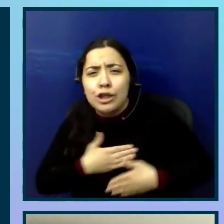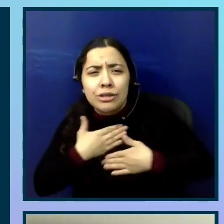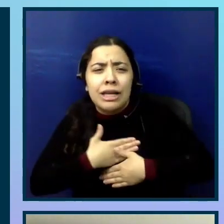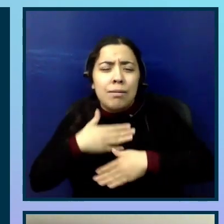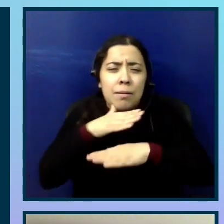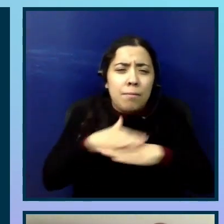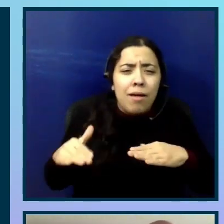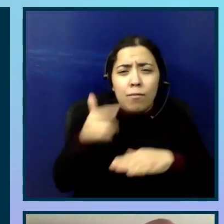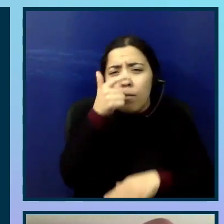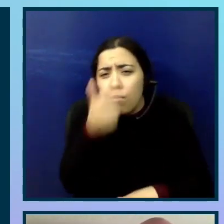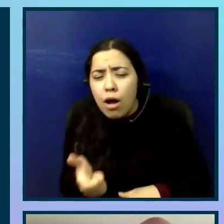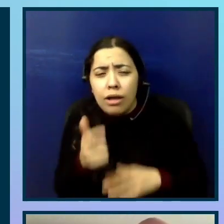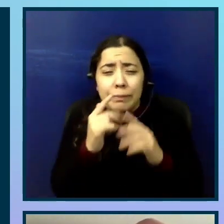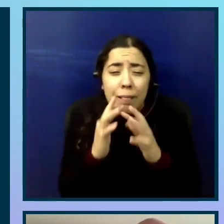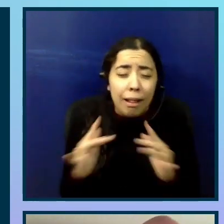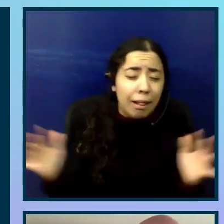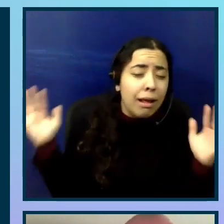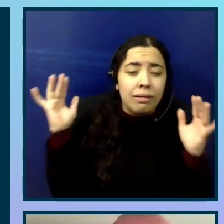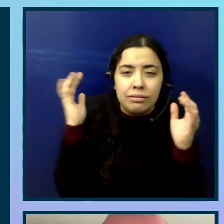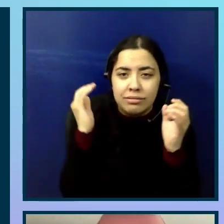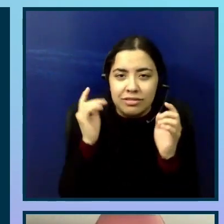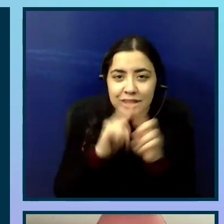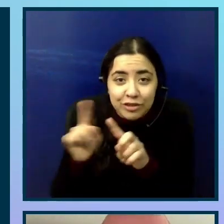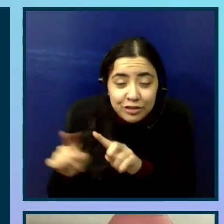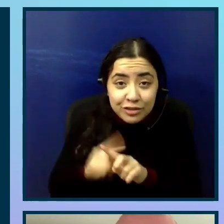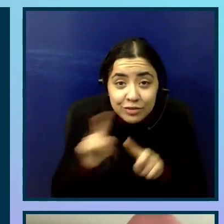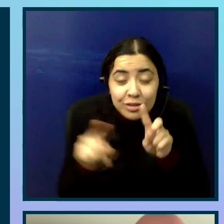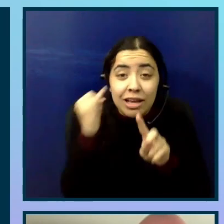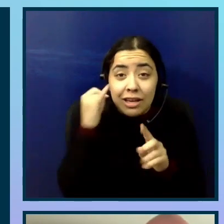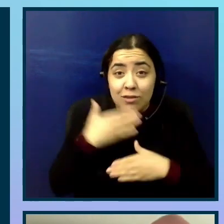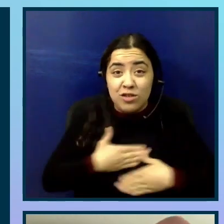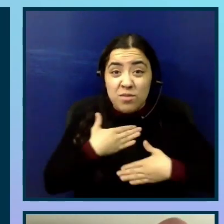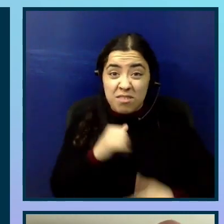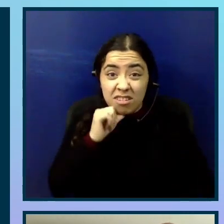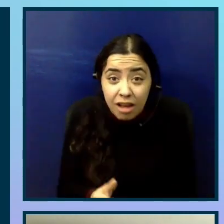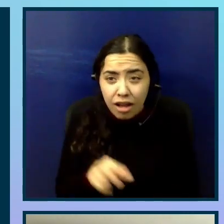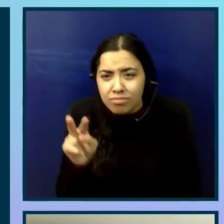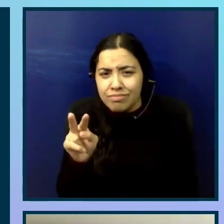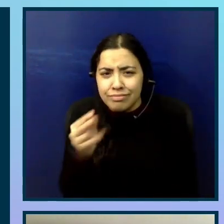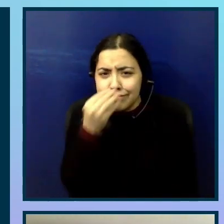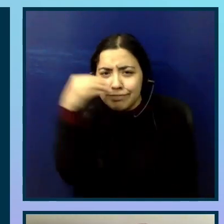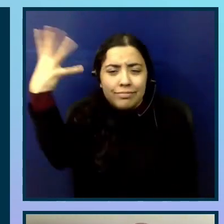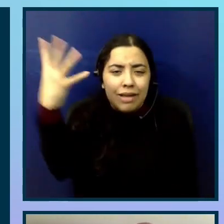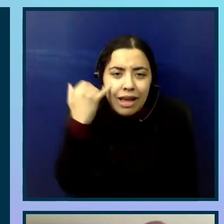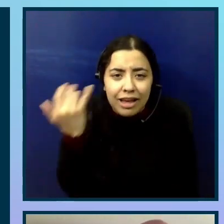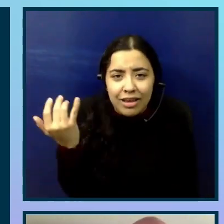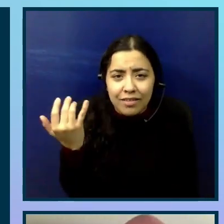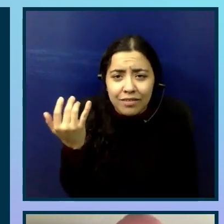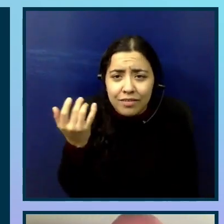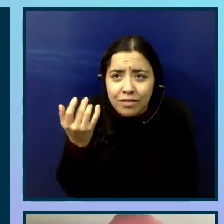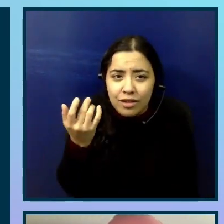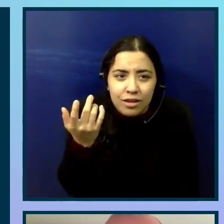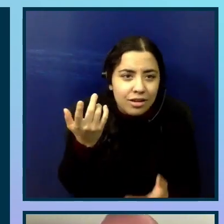And if these things aren't enjoyable then it doesn't matter if they're perceivable, operable, understandable and robust,